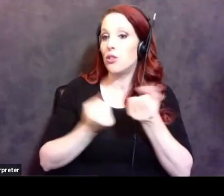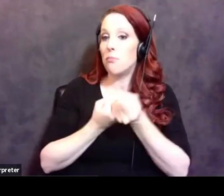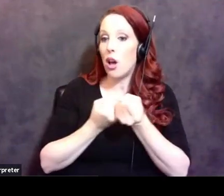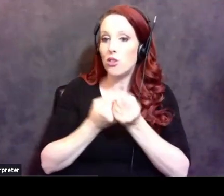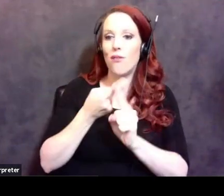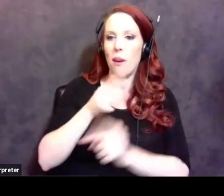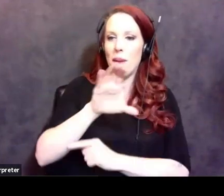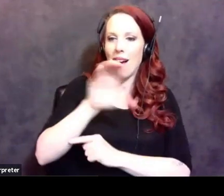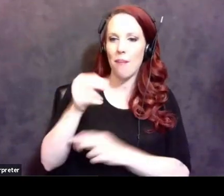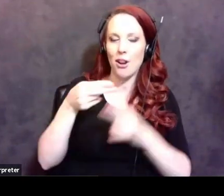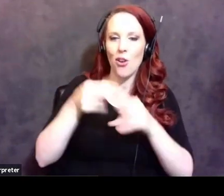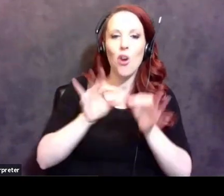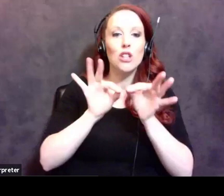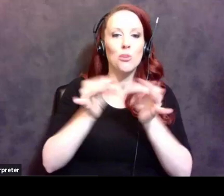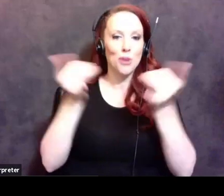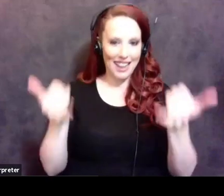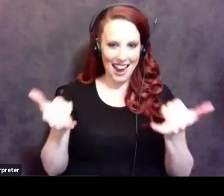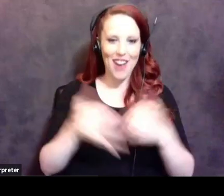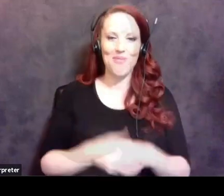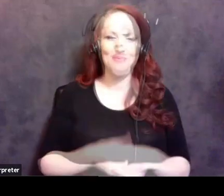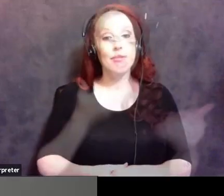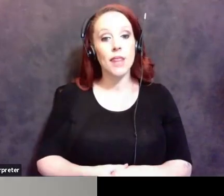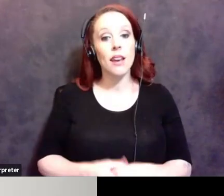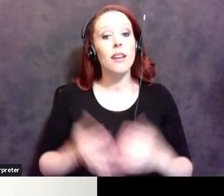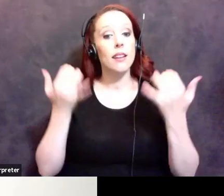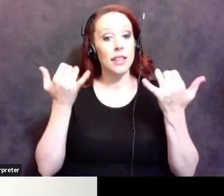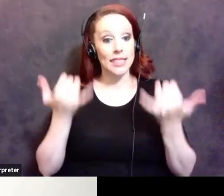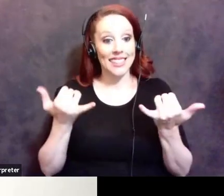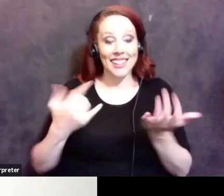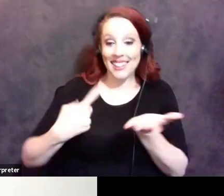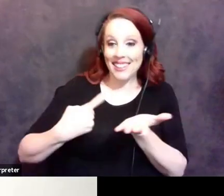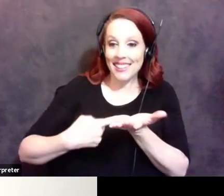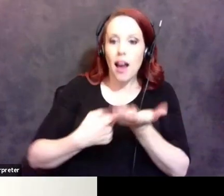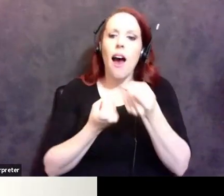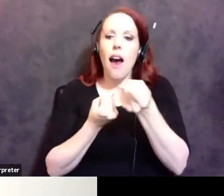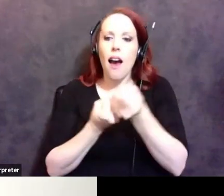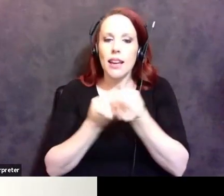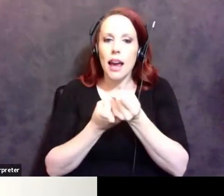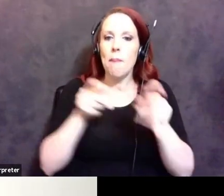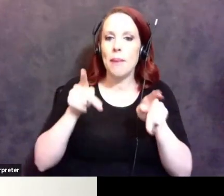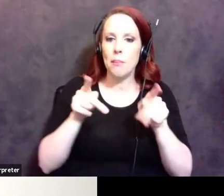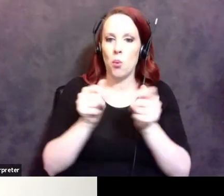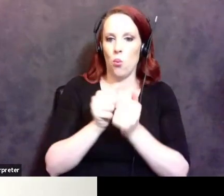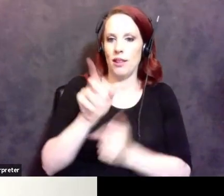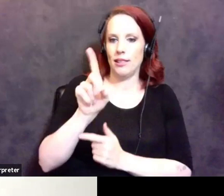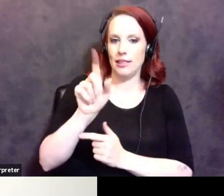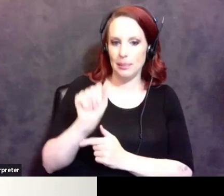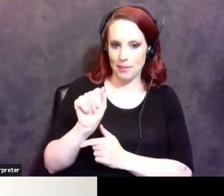Thank you so much. so... Today we are discussing Advocating for People with Disabilities. Please welcome,